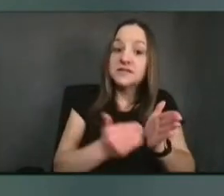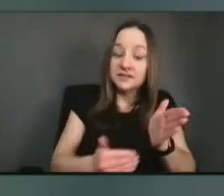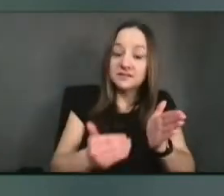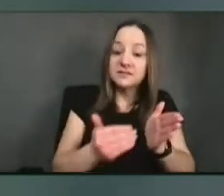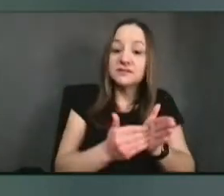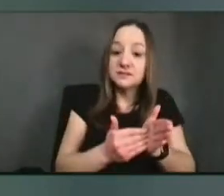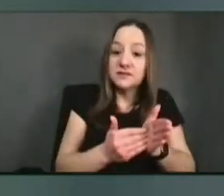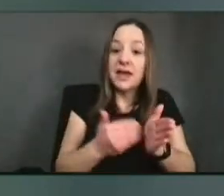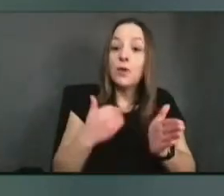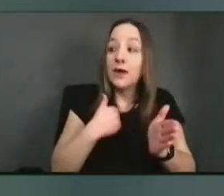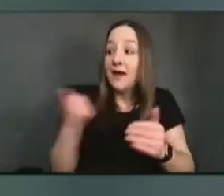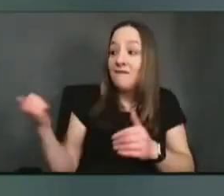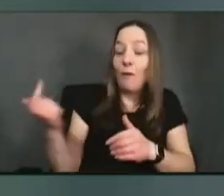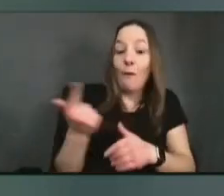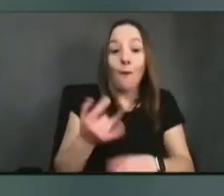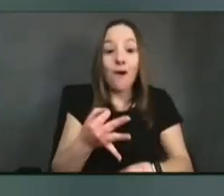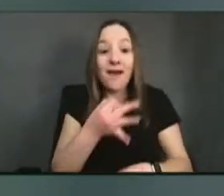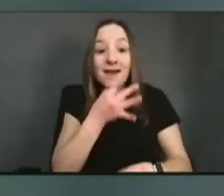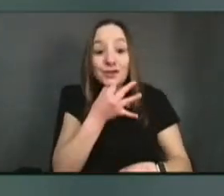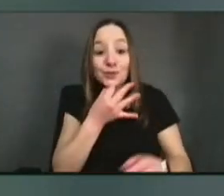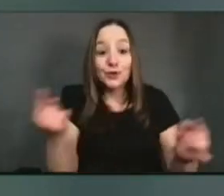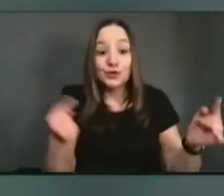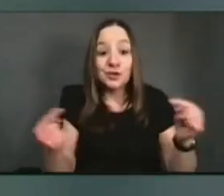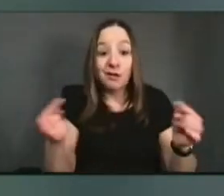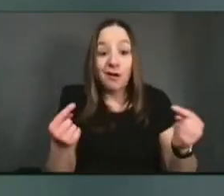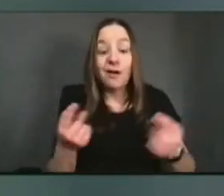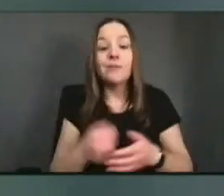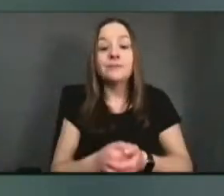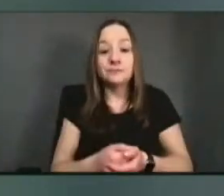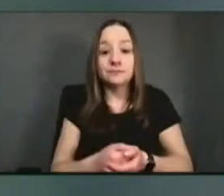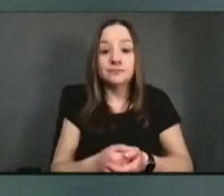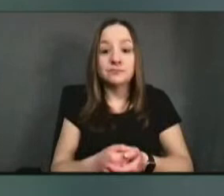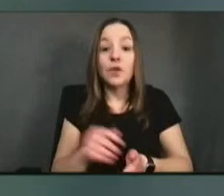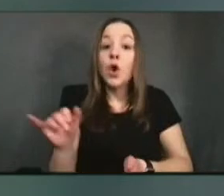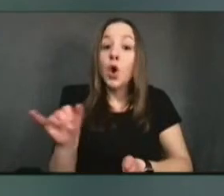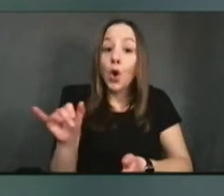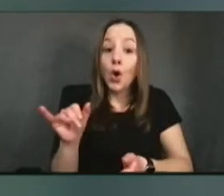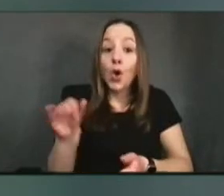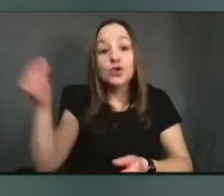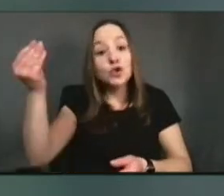like. It happens often very frequently, and we bring our